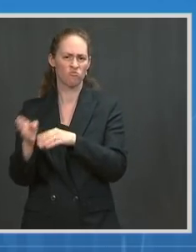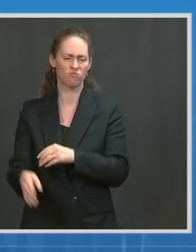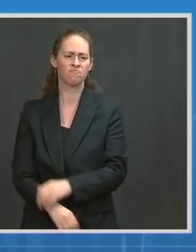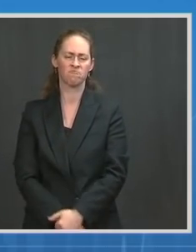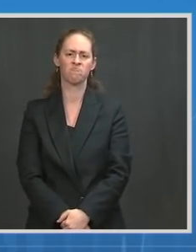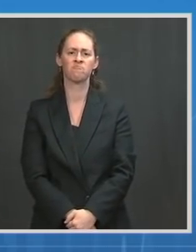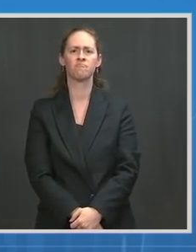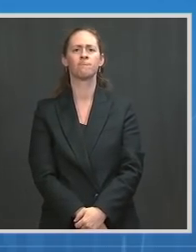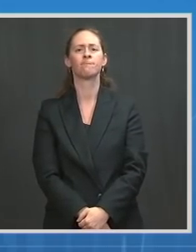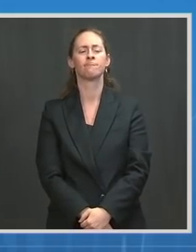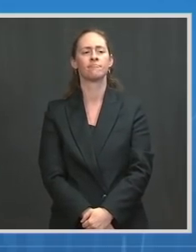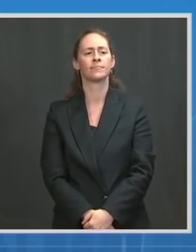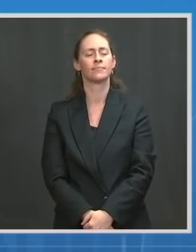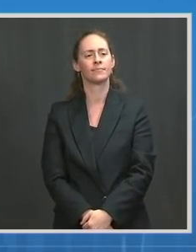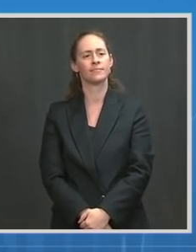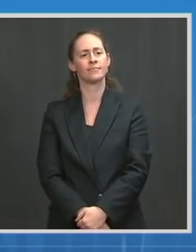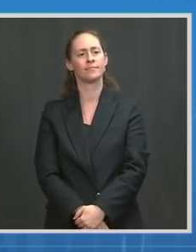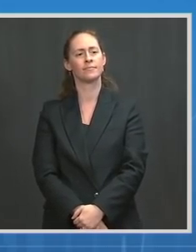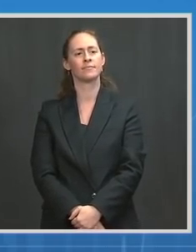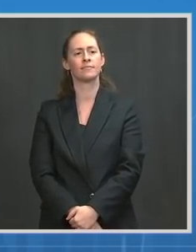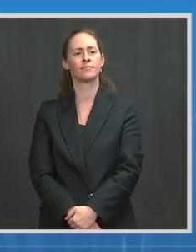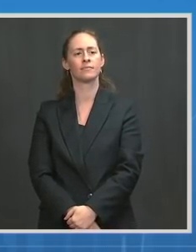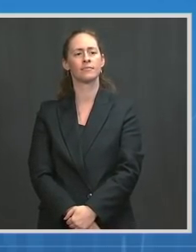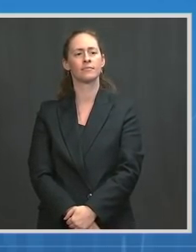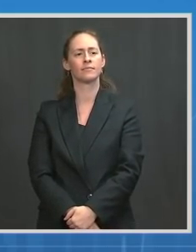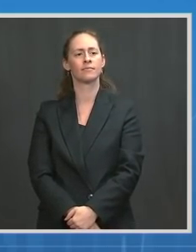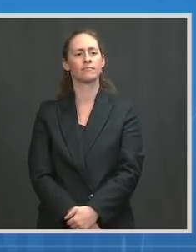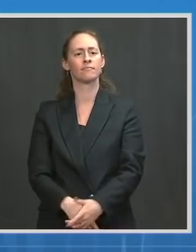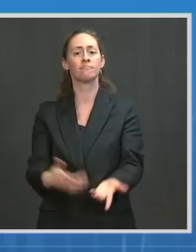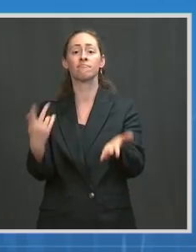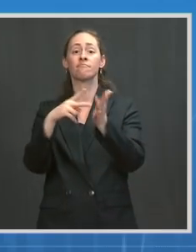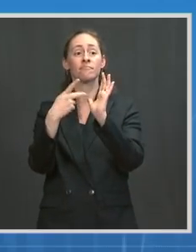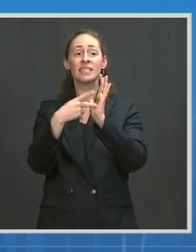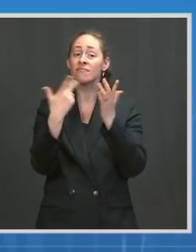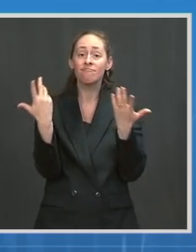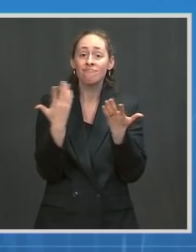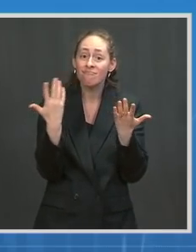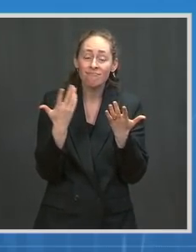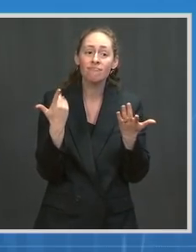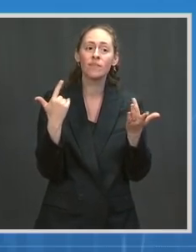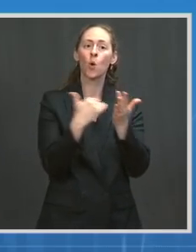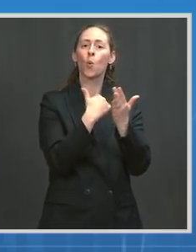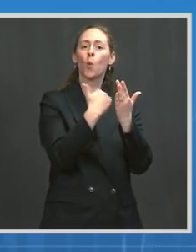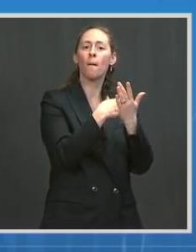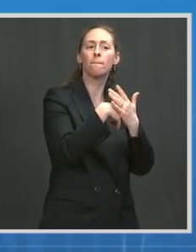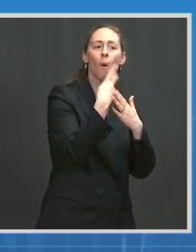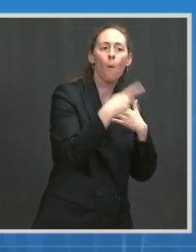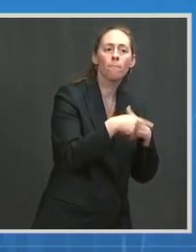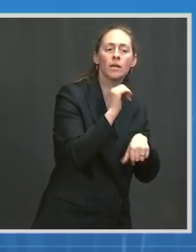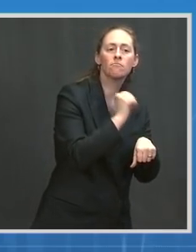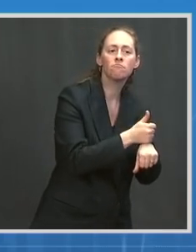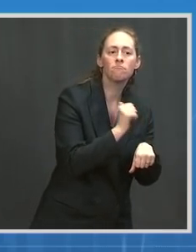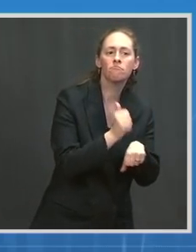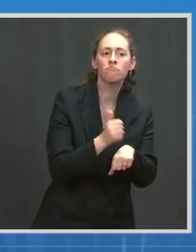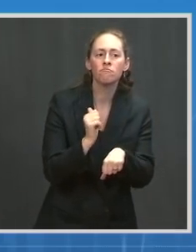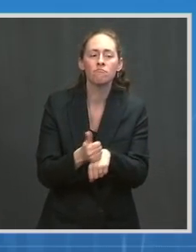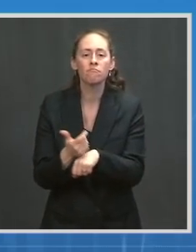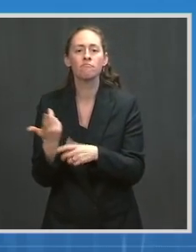And it will create new programs intended to increase staffing at our nation's laboratories and build preparedness for the future.